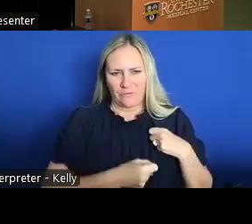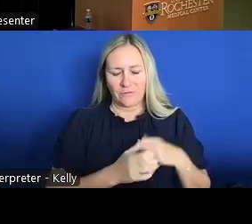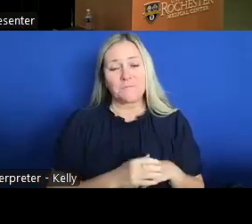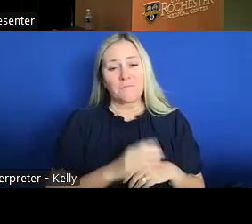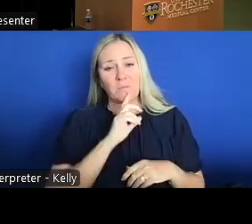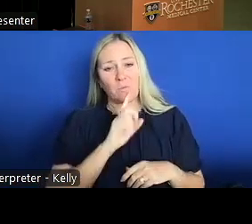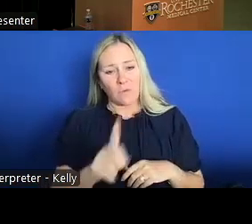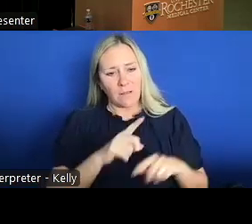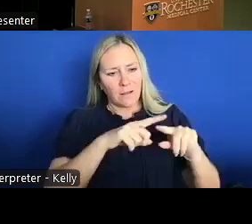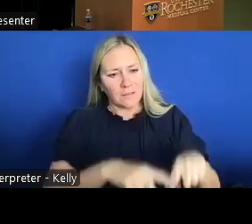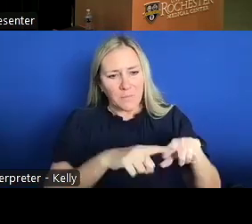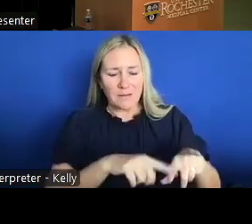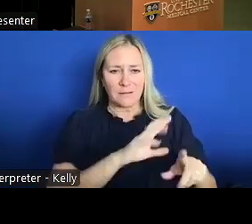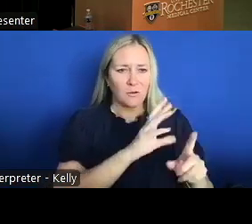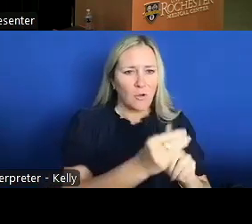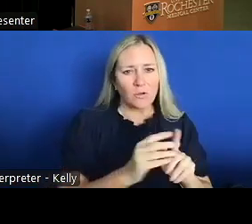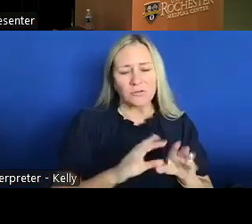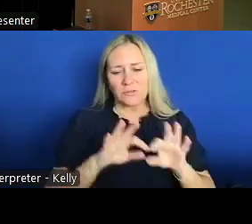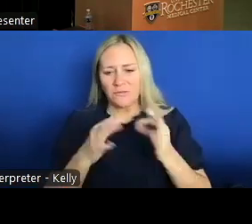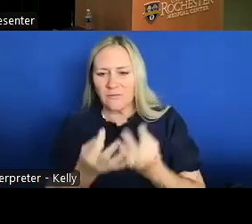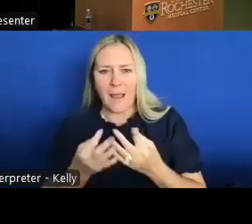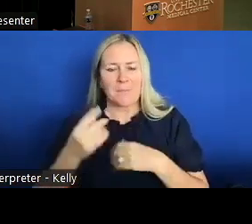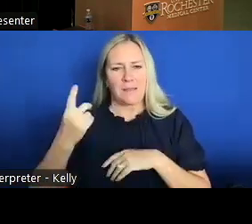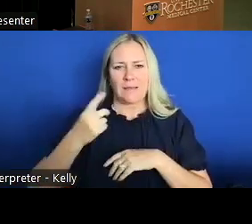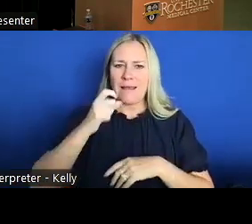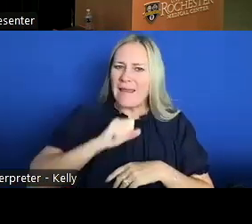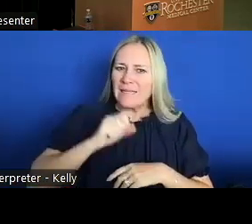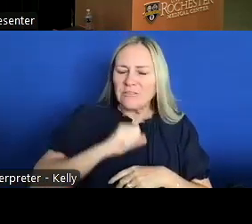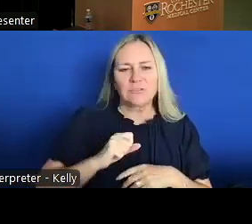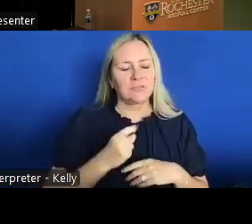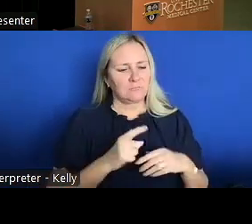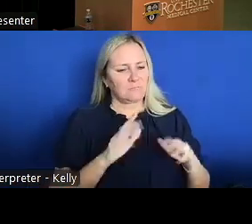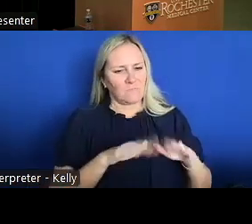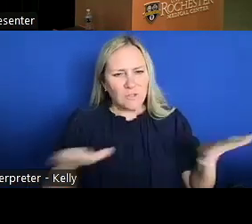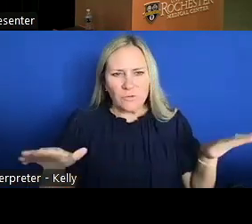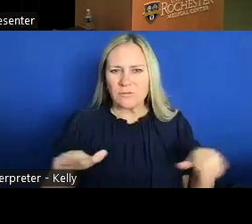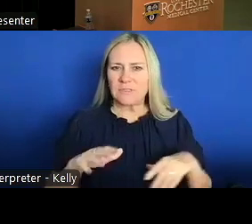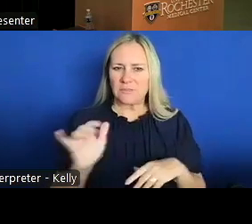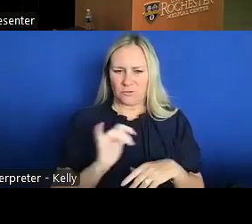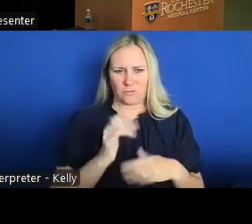families across generations and for children at different ages so what that also means is that